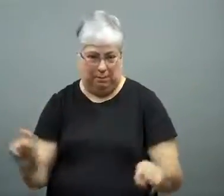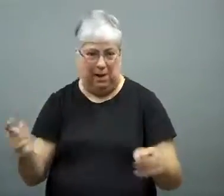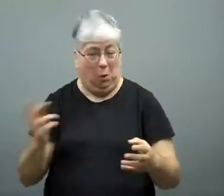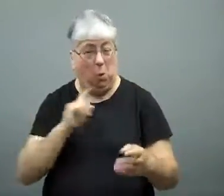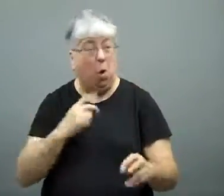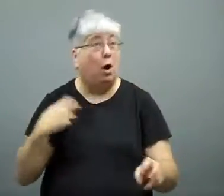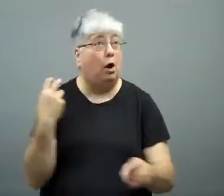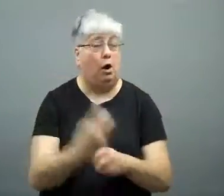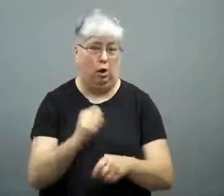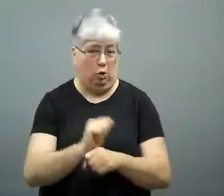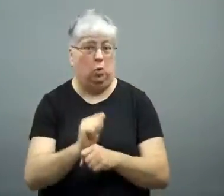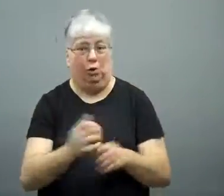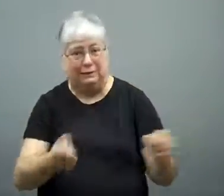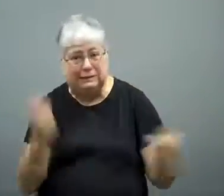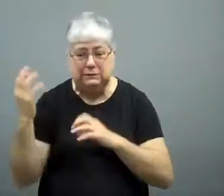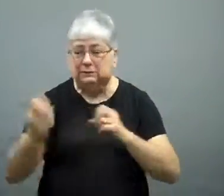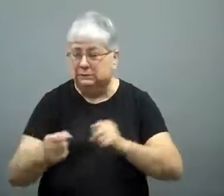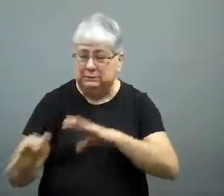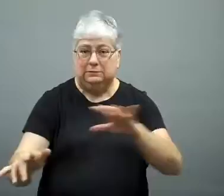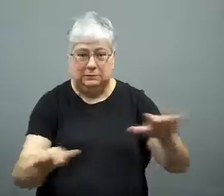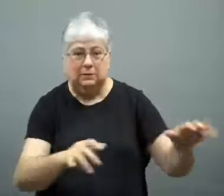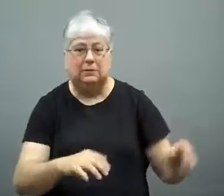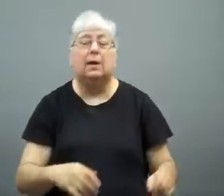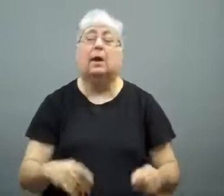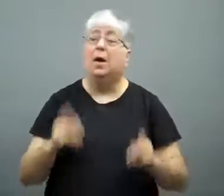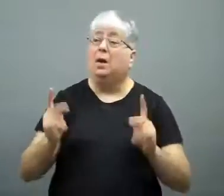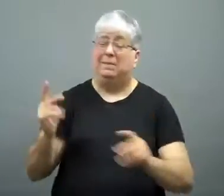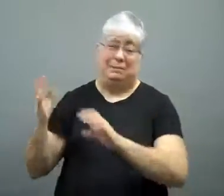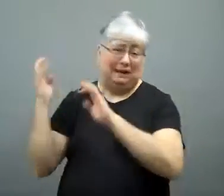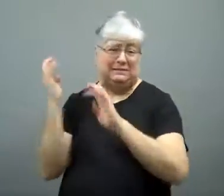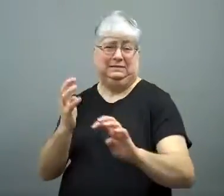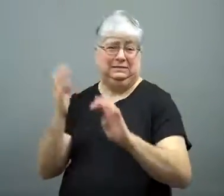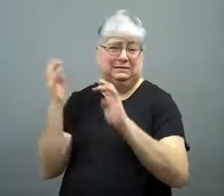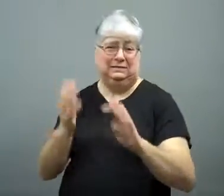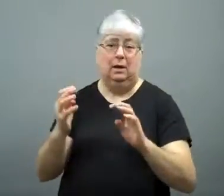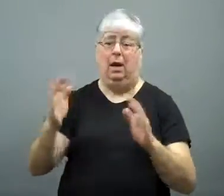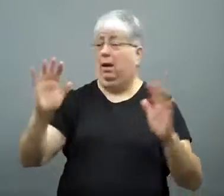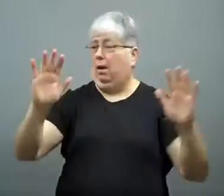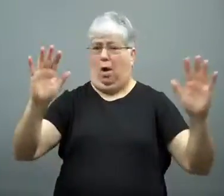It was hard work going through the debris.